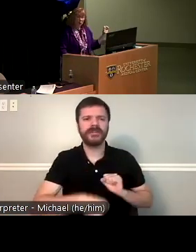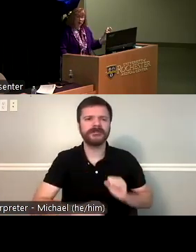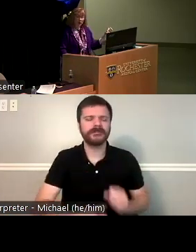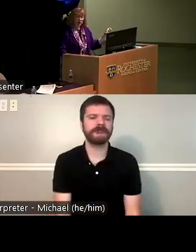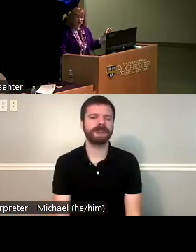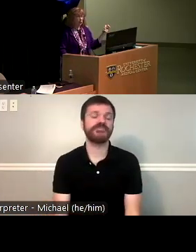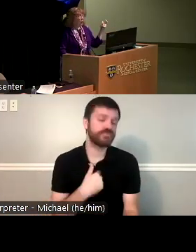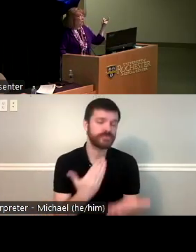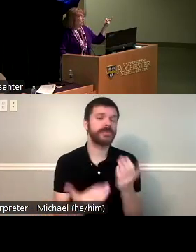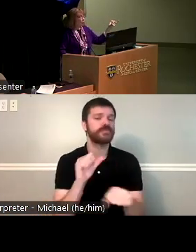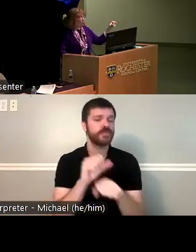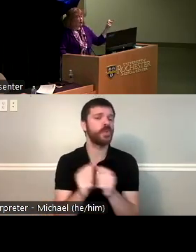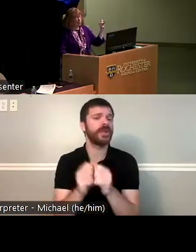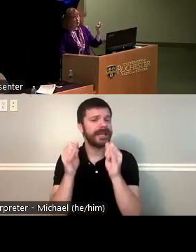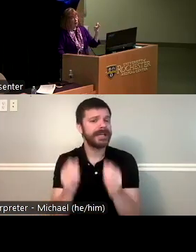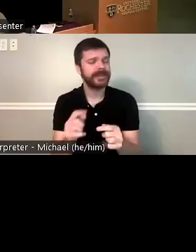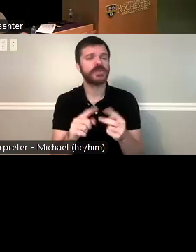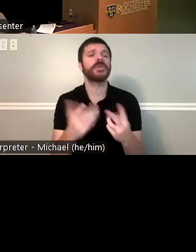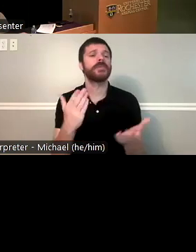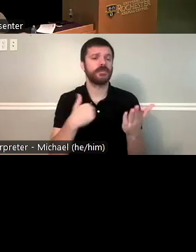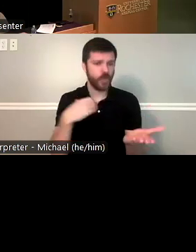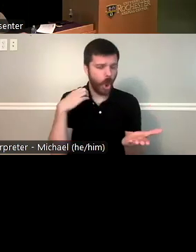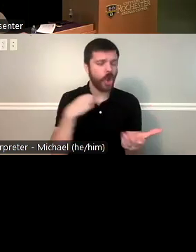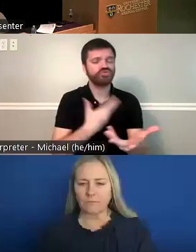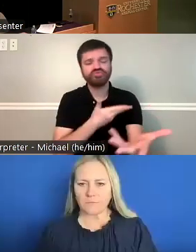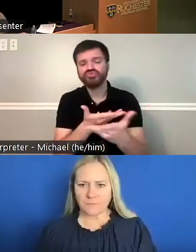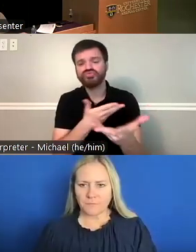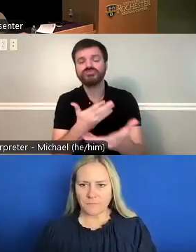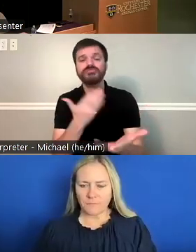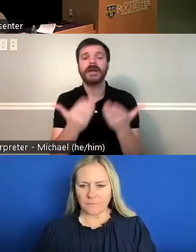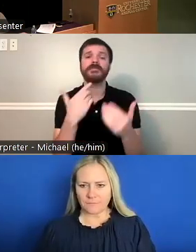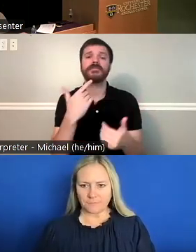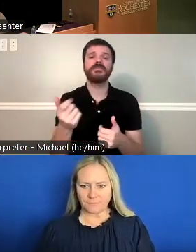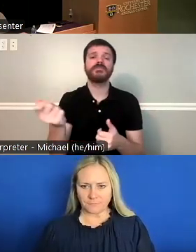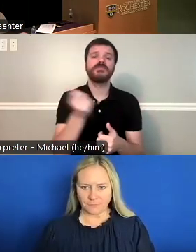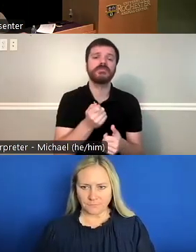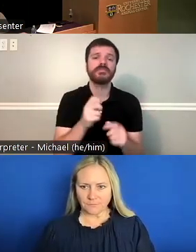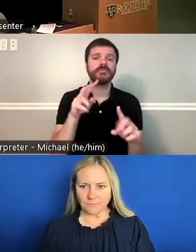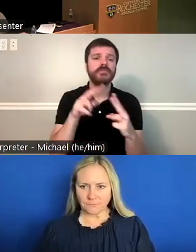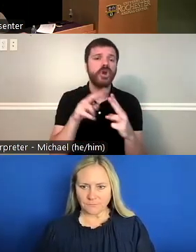with an individual we may coach them we may bring in a partner we may have a family session we may